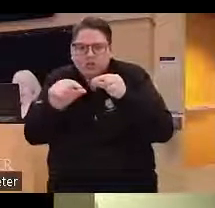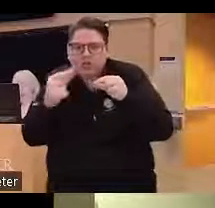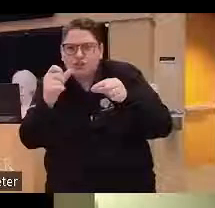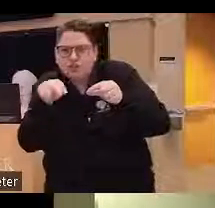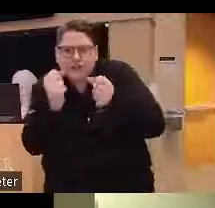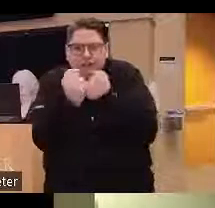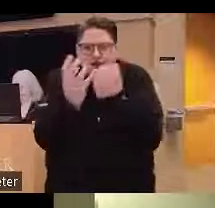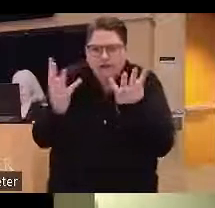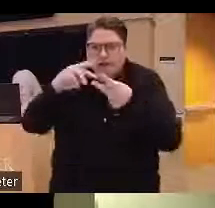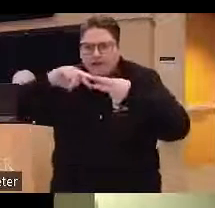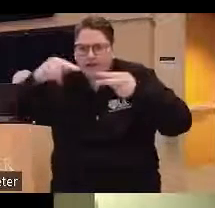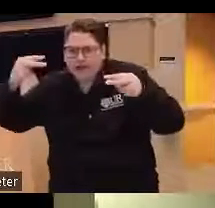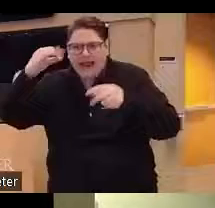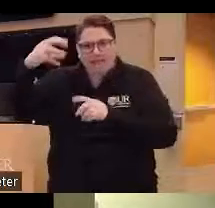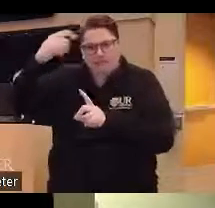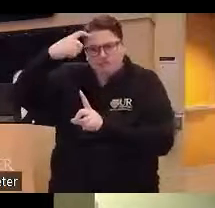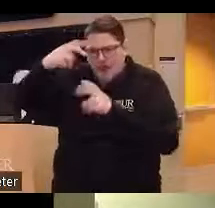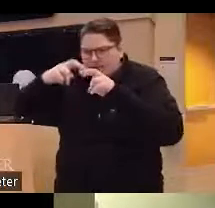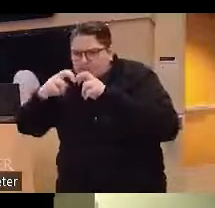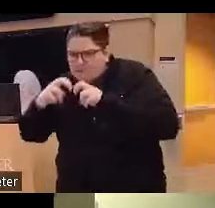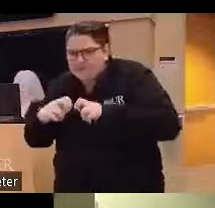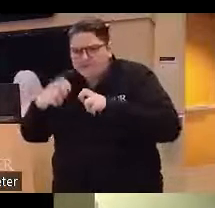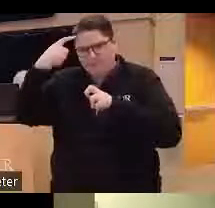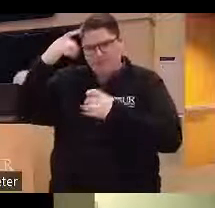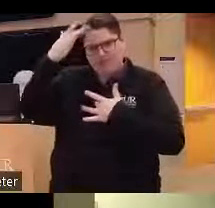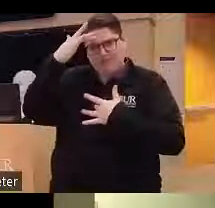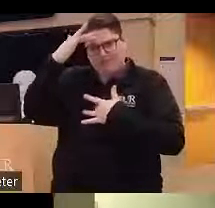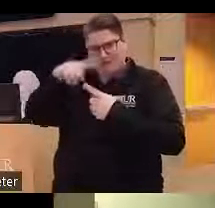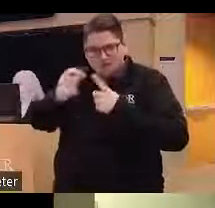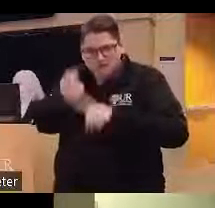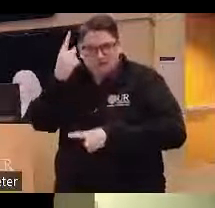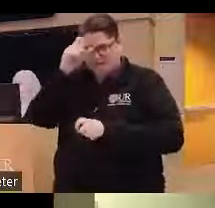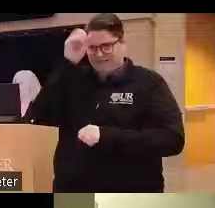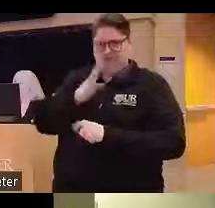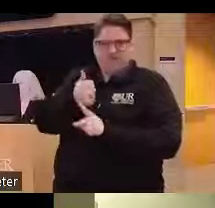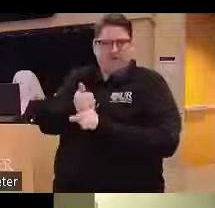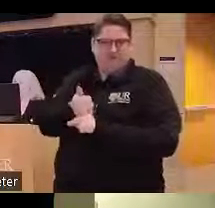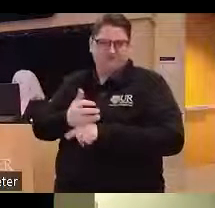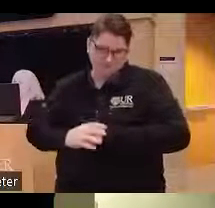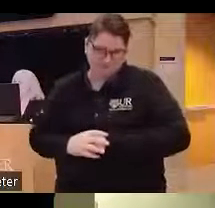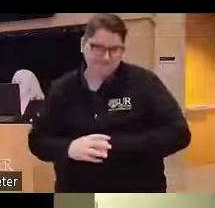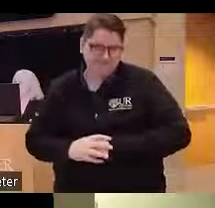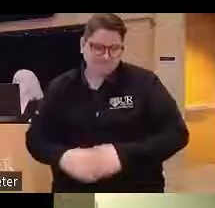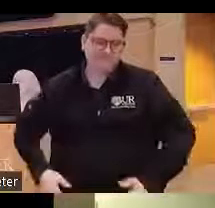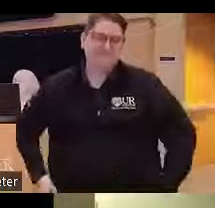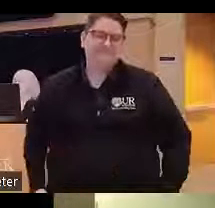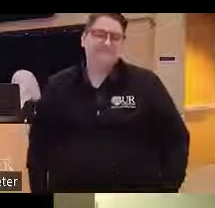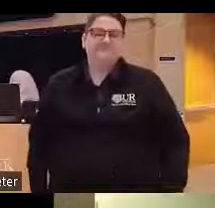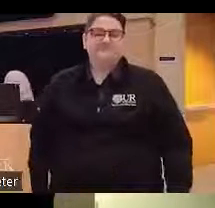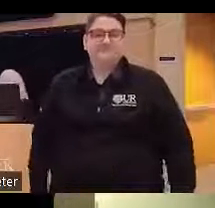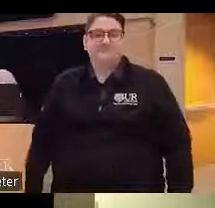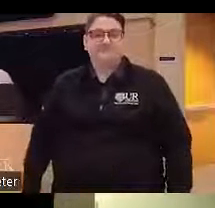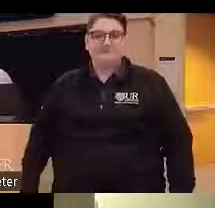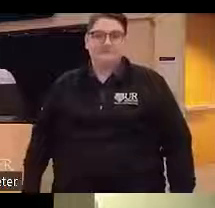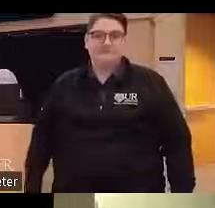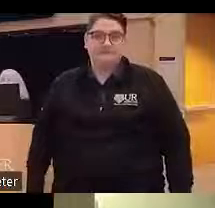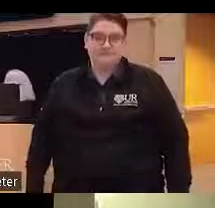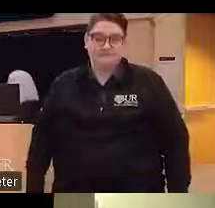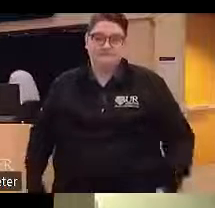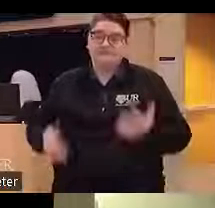individual brains to understand this illness um some proponents of social causes spoke of